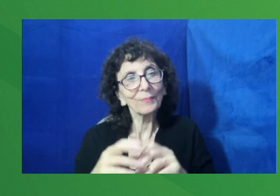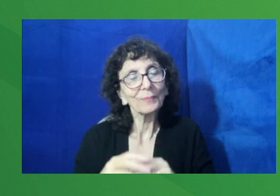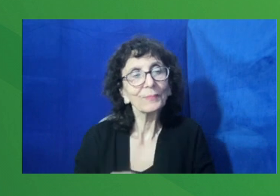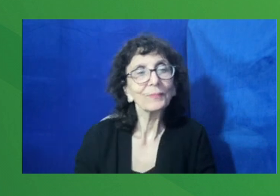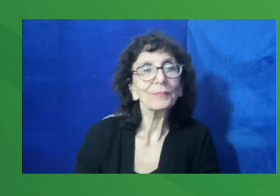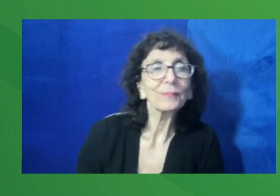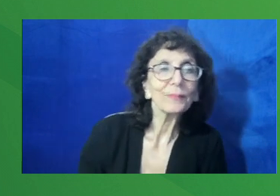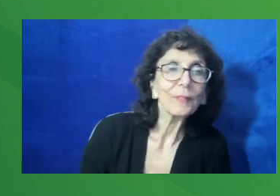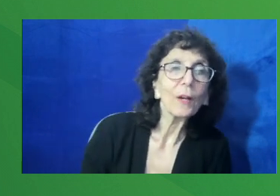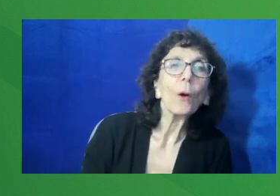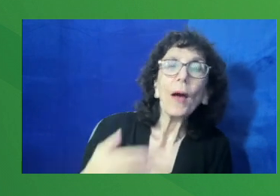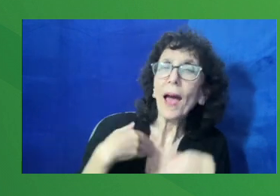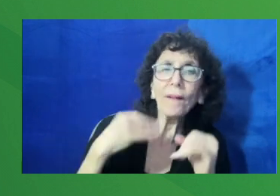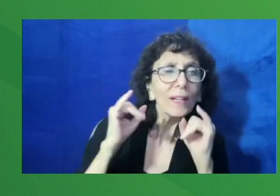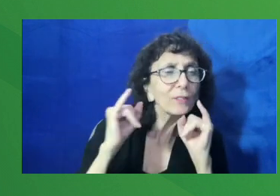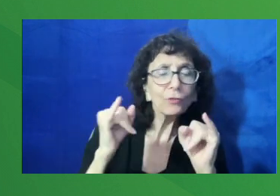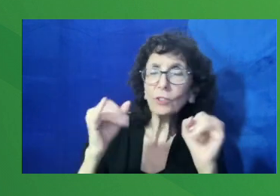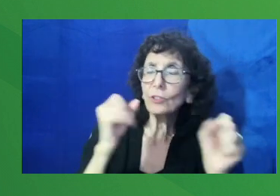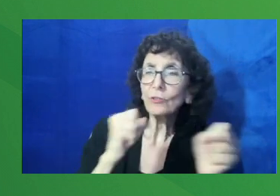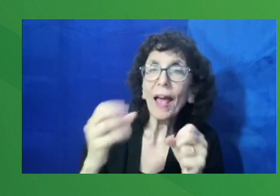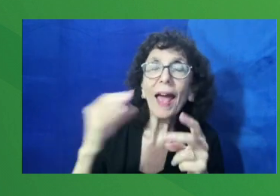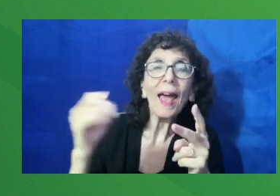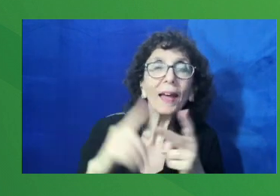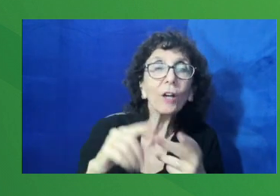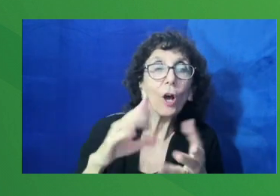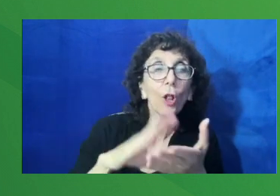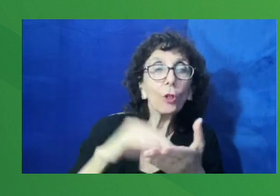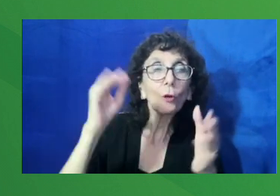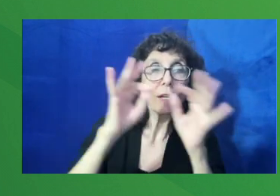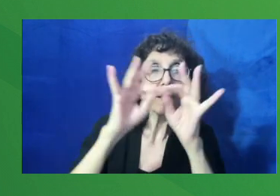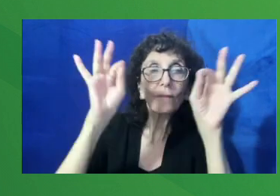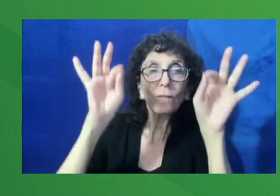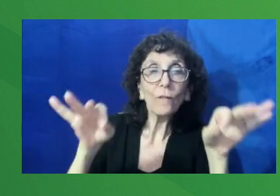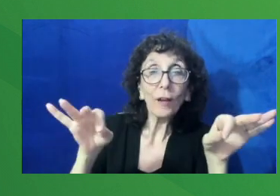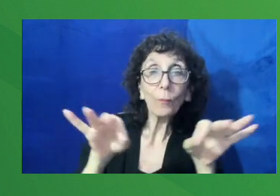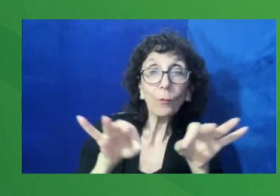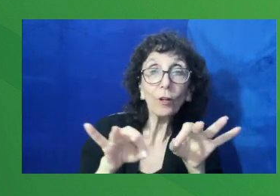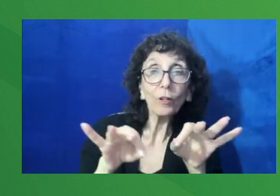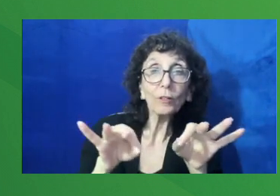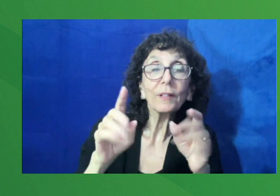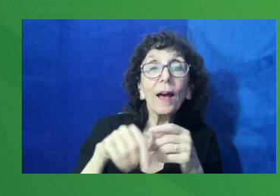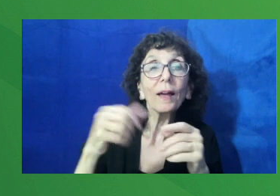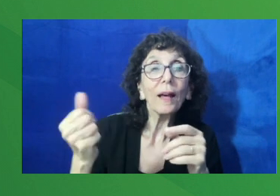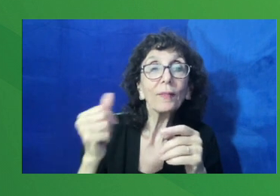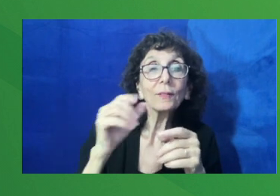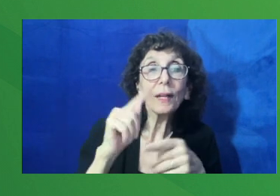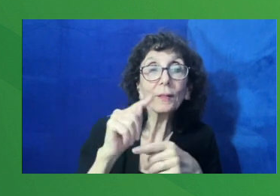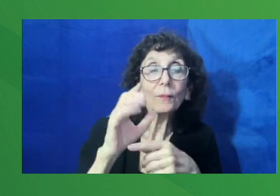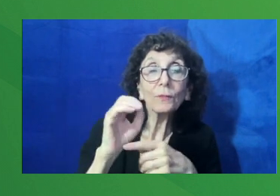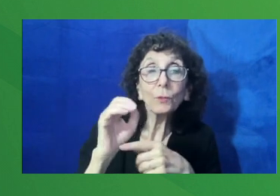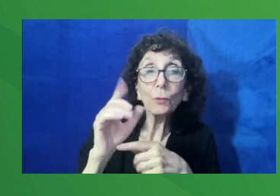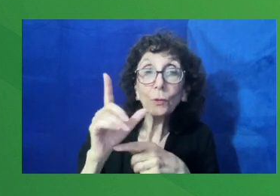strategies. We also have learning frameworks, are another set of tools in that toolbox. With the